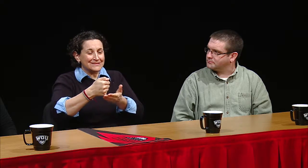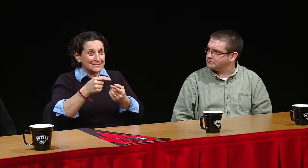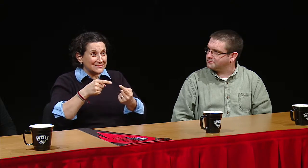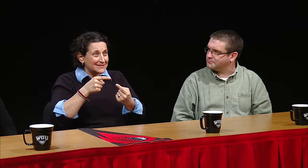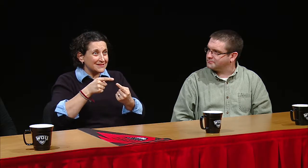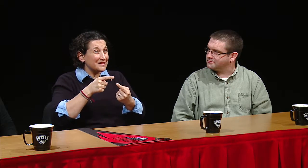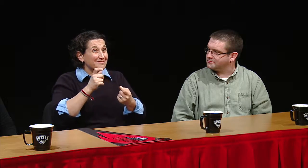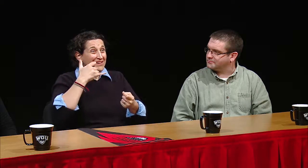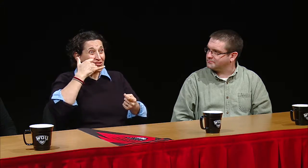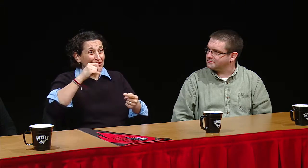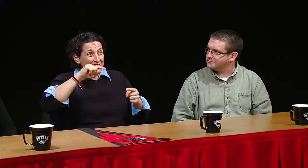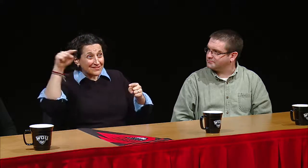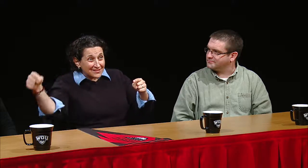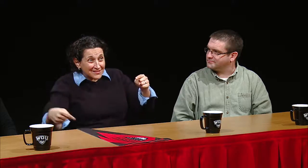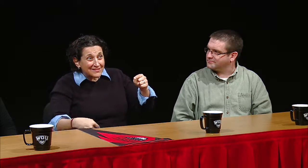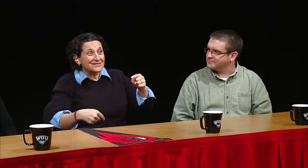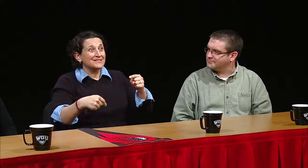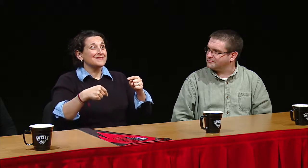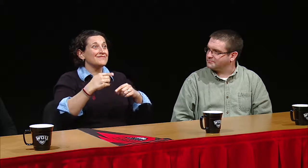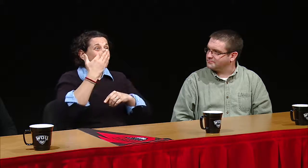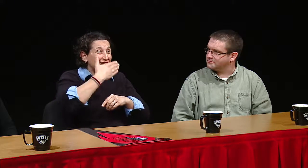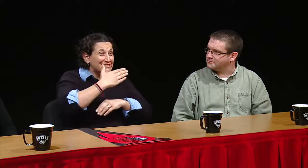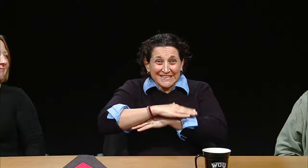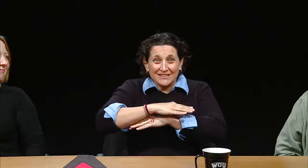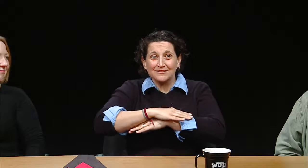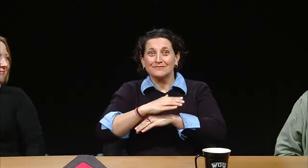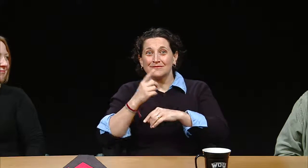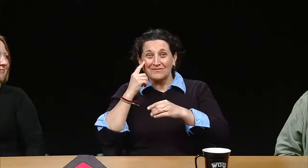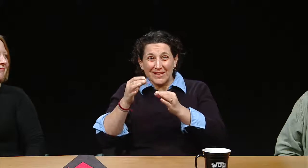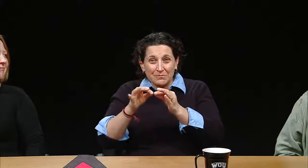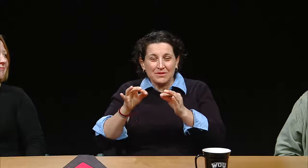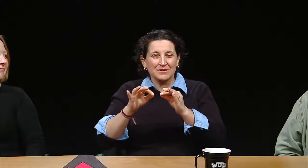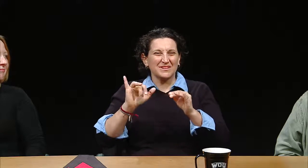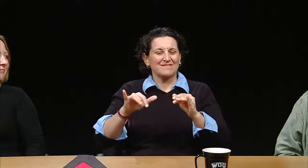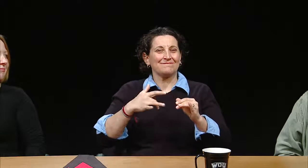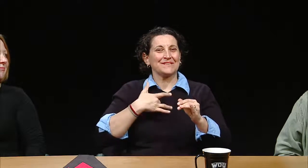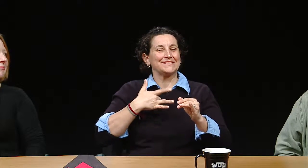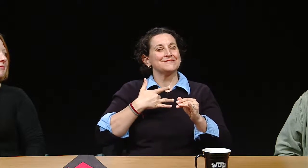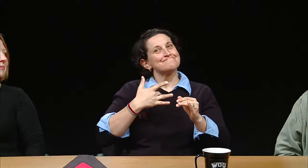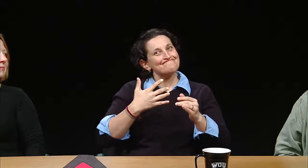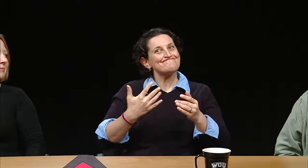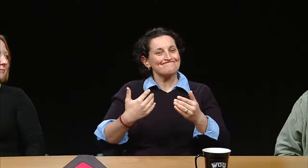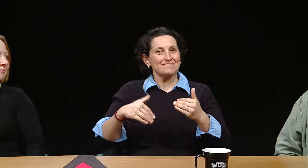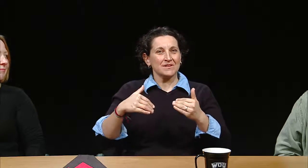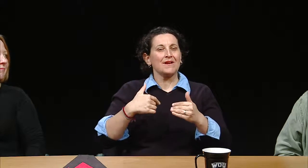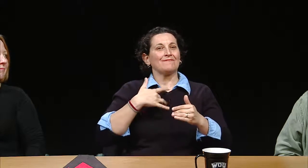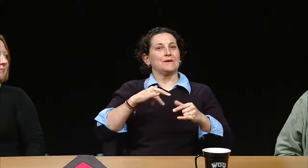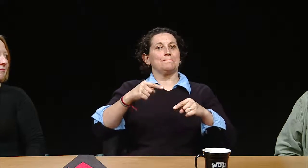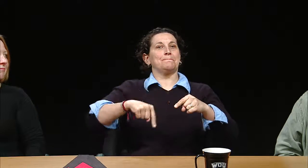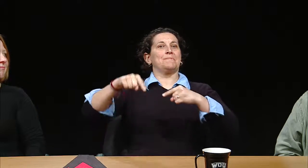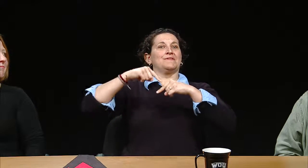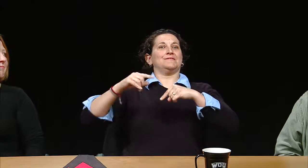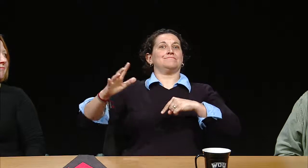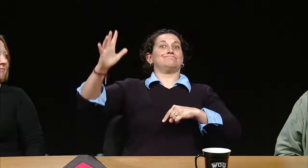Our process is quite involved because we need to be able to track where we're at because we have several different people